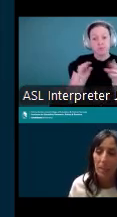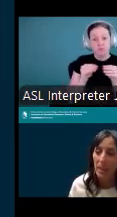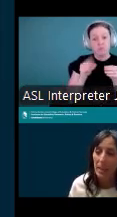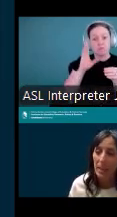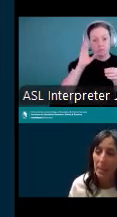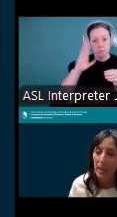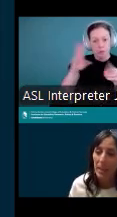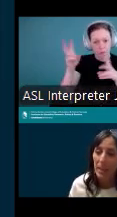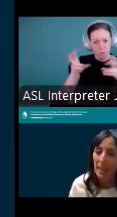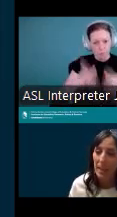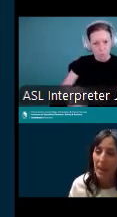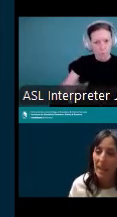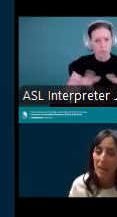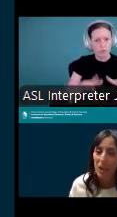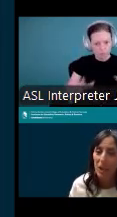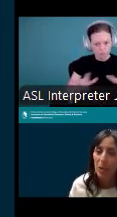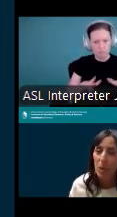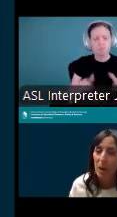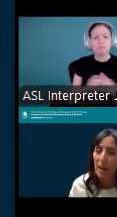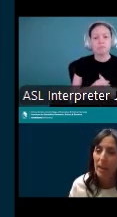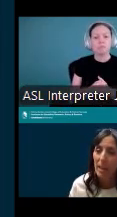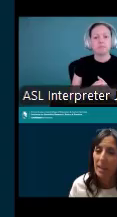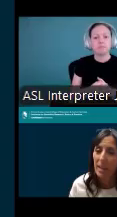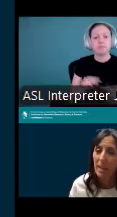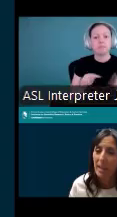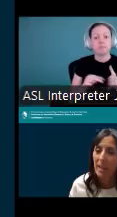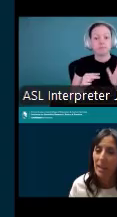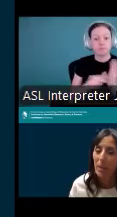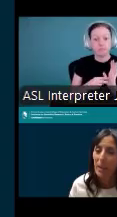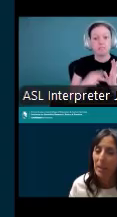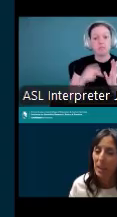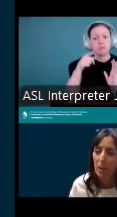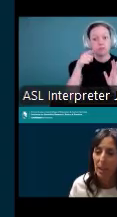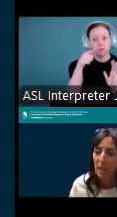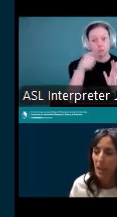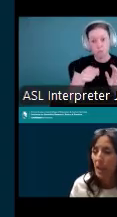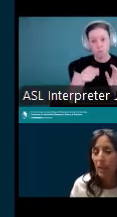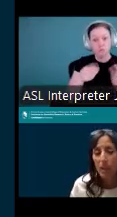participating in that you are consenting to be recorded, so